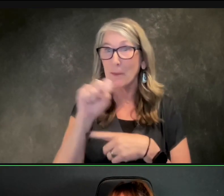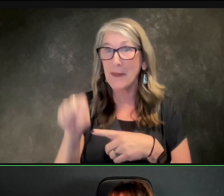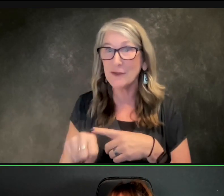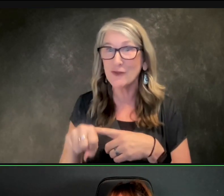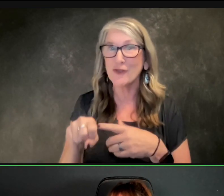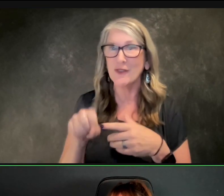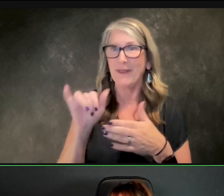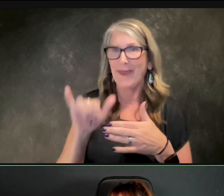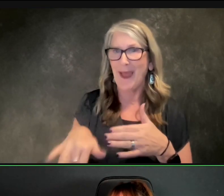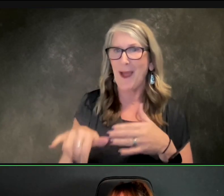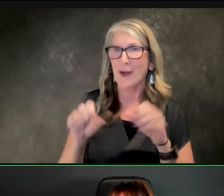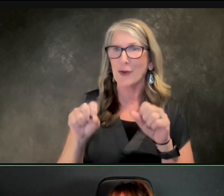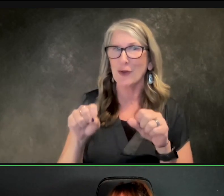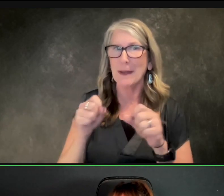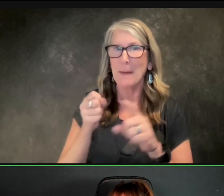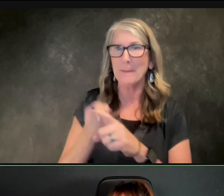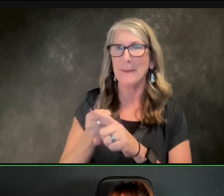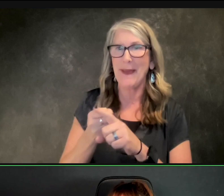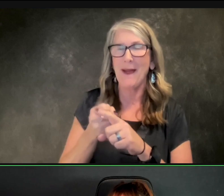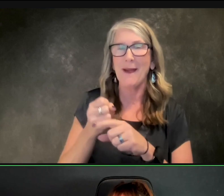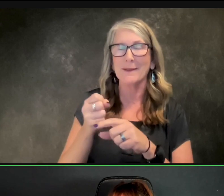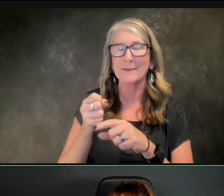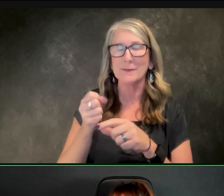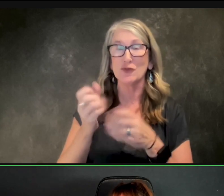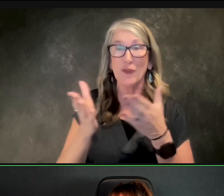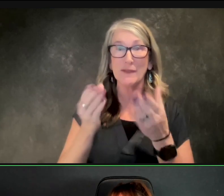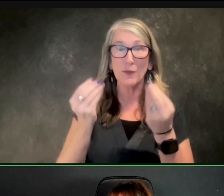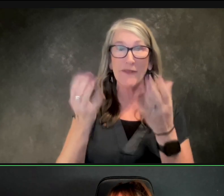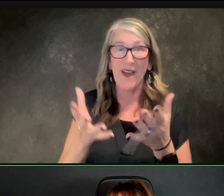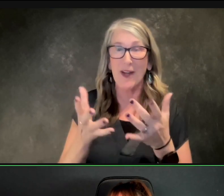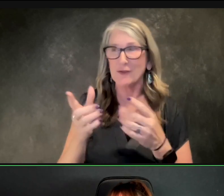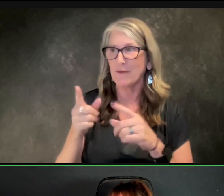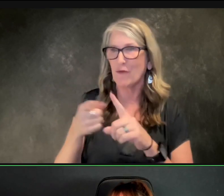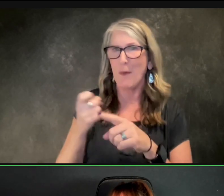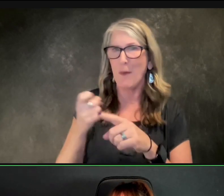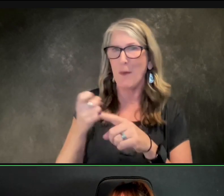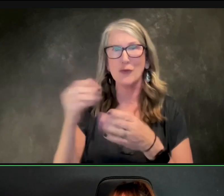Maybe it's even during the middle of the semester, which